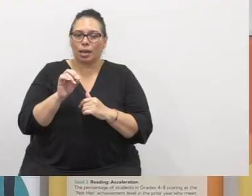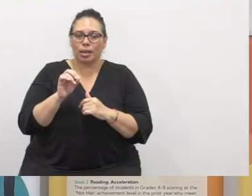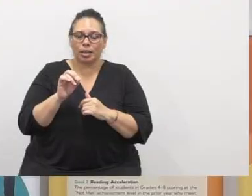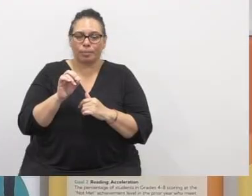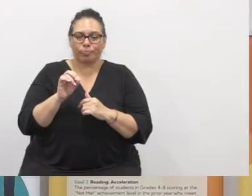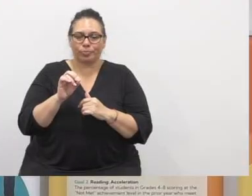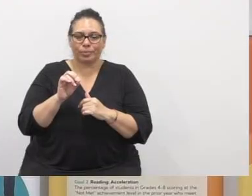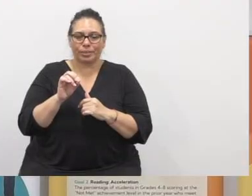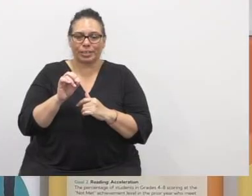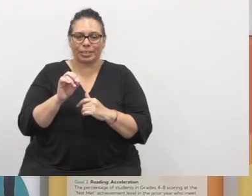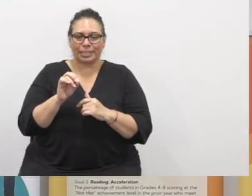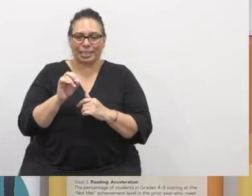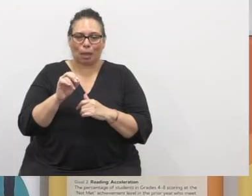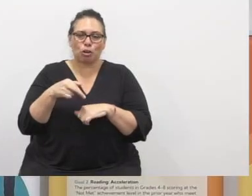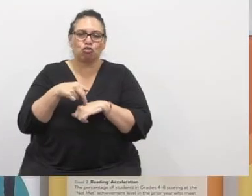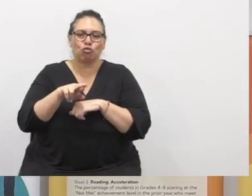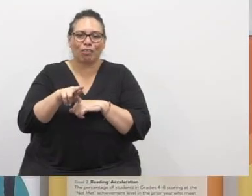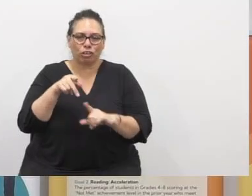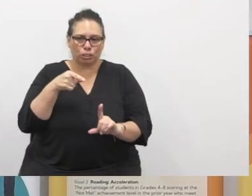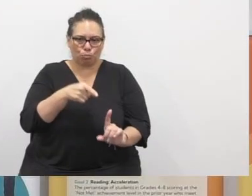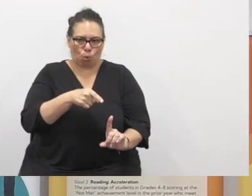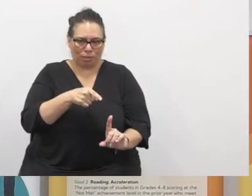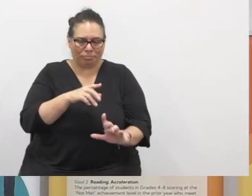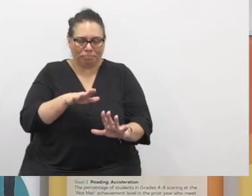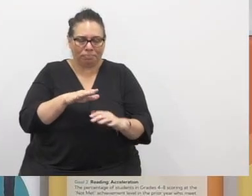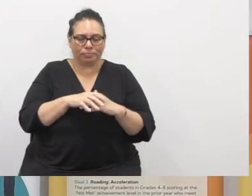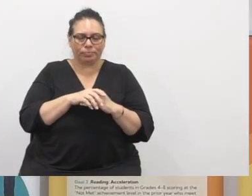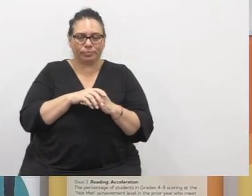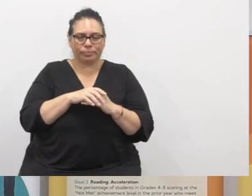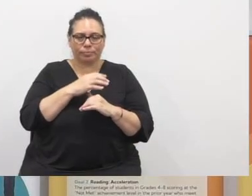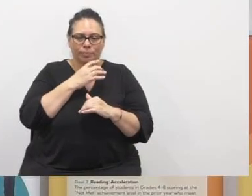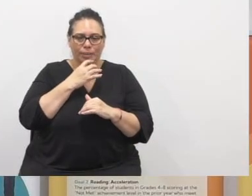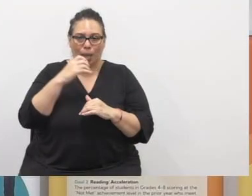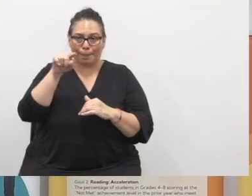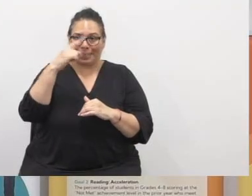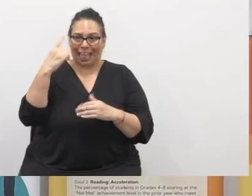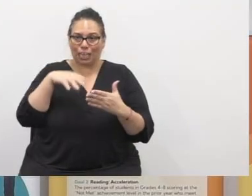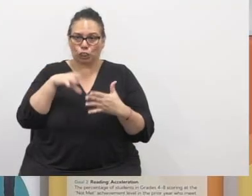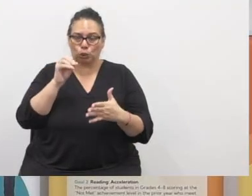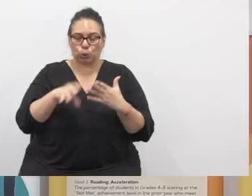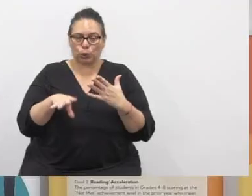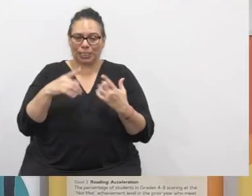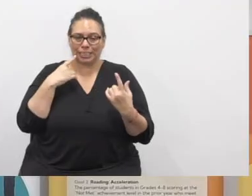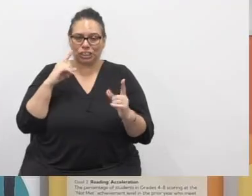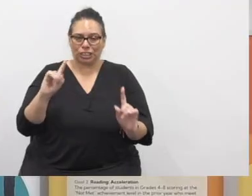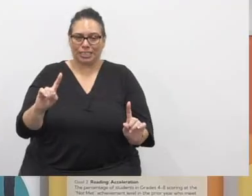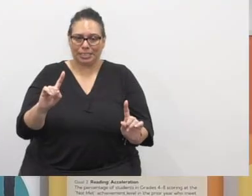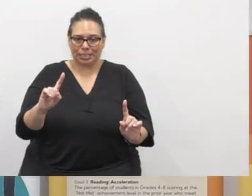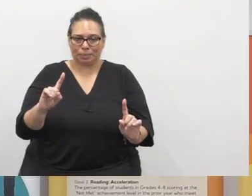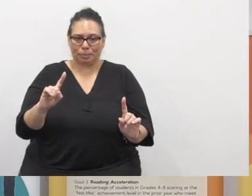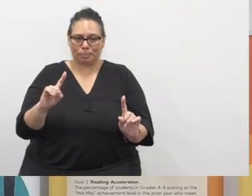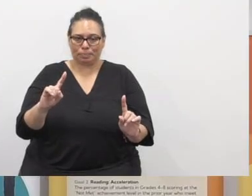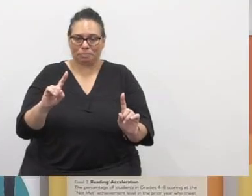I'm gonna share a reference point. It's our Black Student Achievement Symposium from last year,